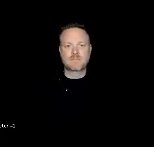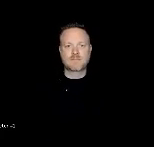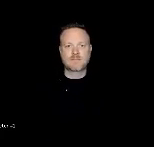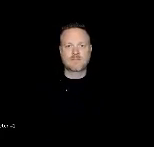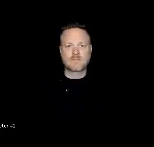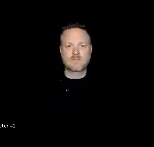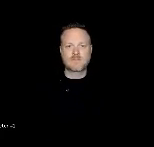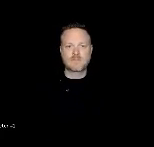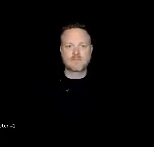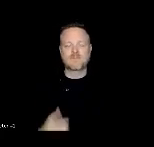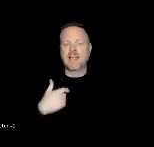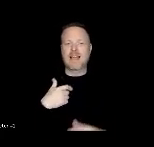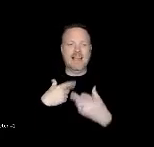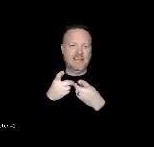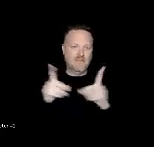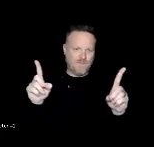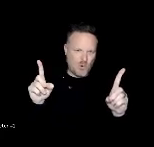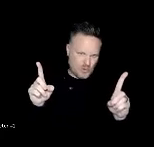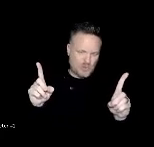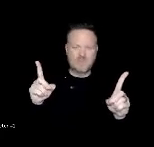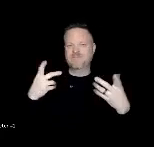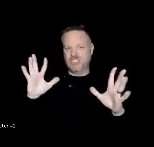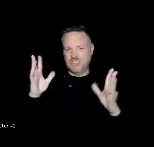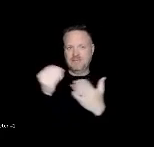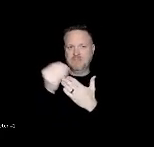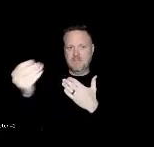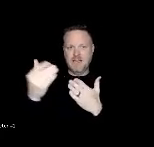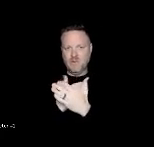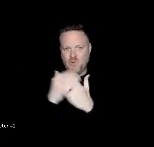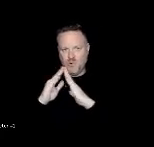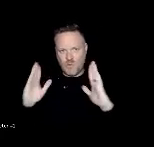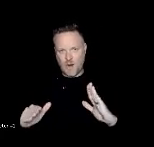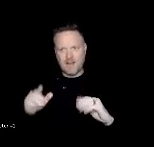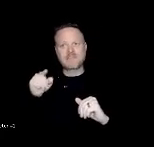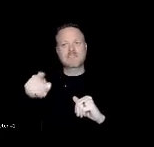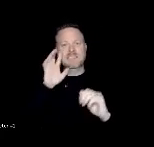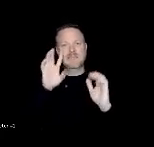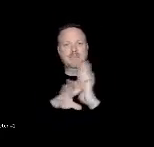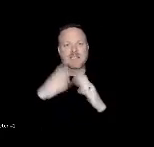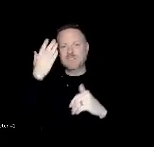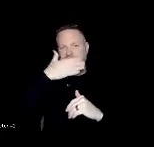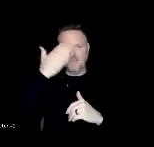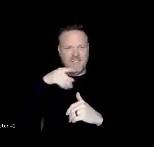I got divorced. I went and bought my new house. This was a picture in front of the new house. We